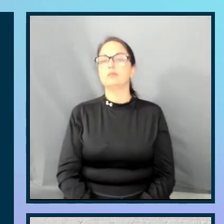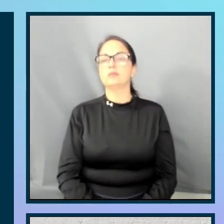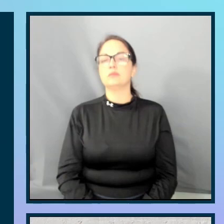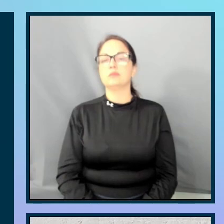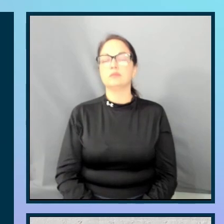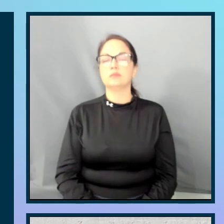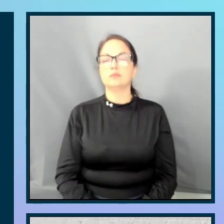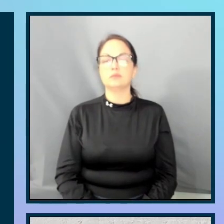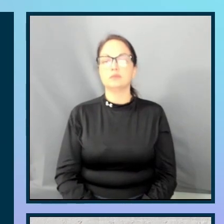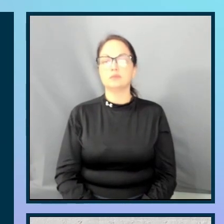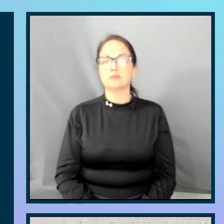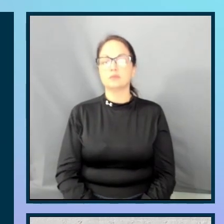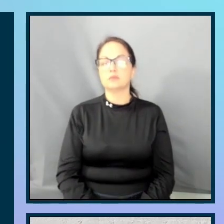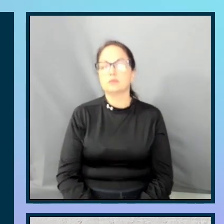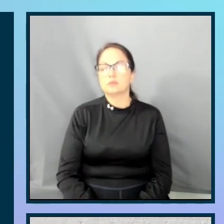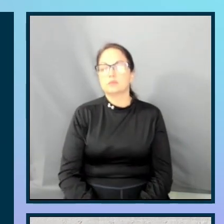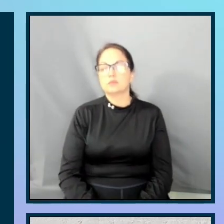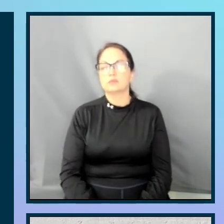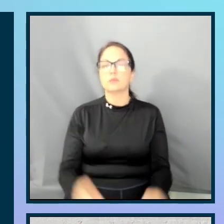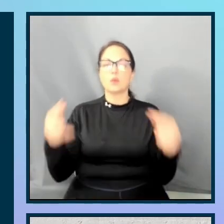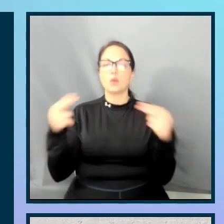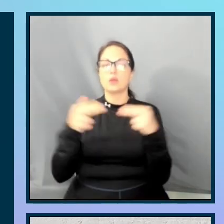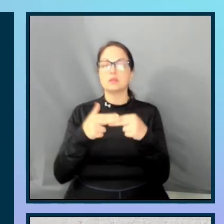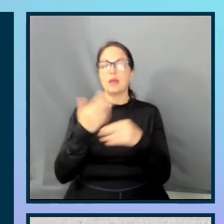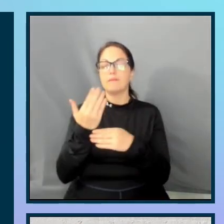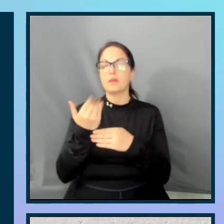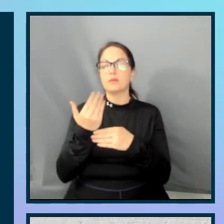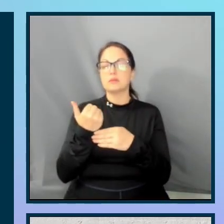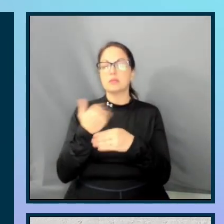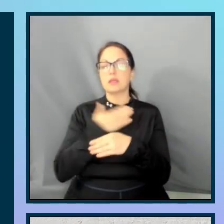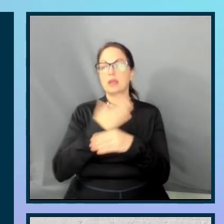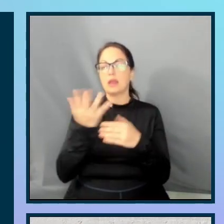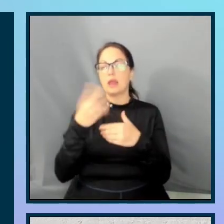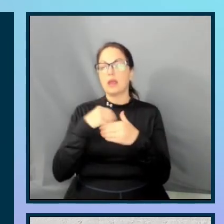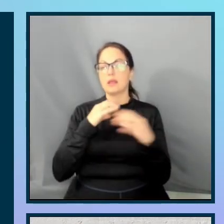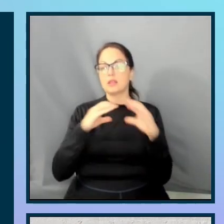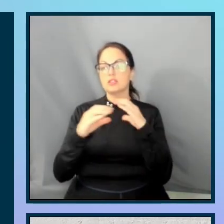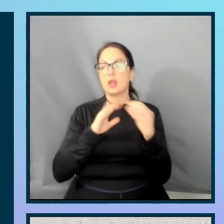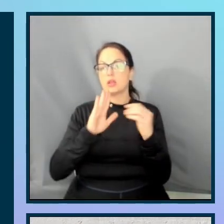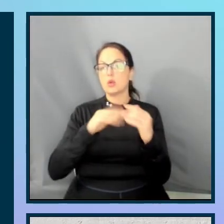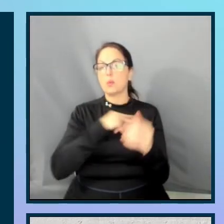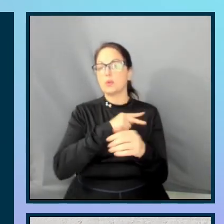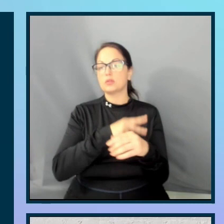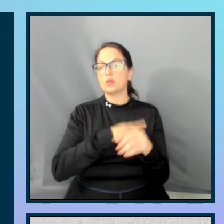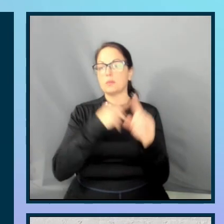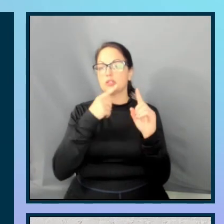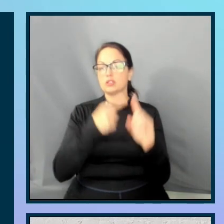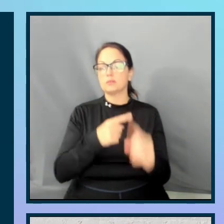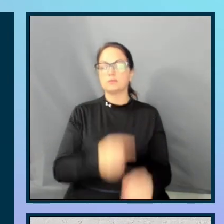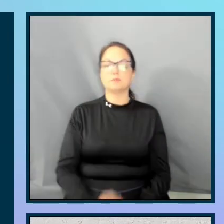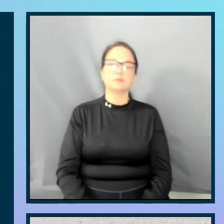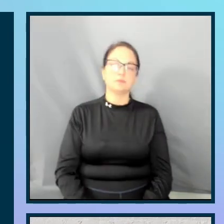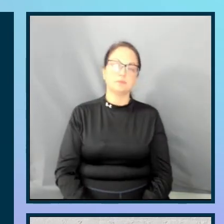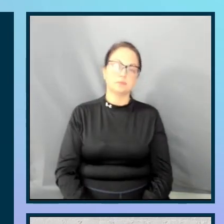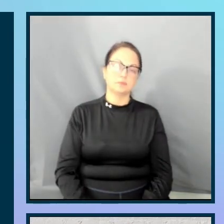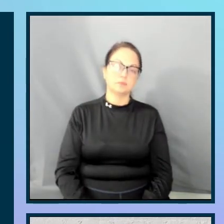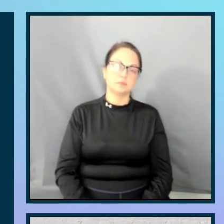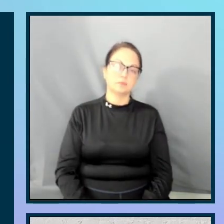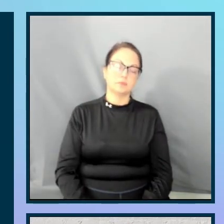We are on slide 15. So in the chat, I'd like you to put your personal mission statement. I know this is a big ask,